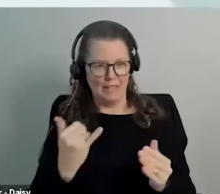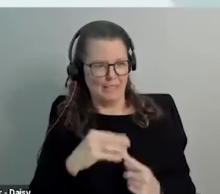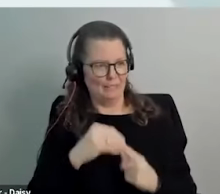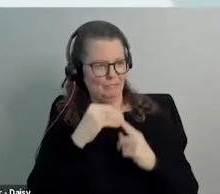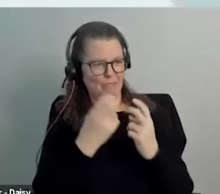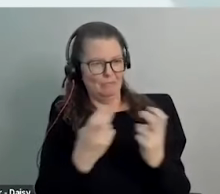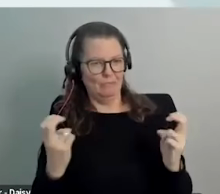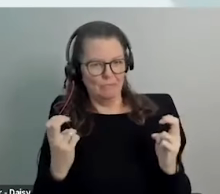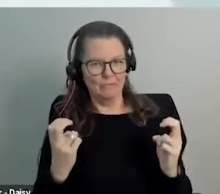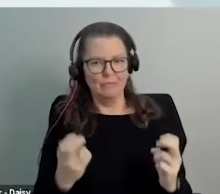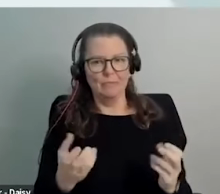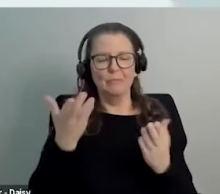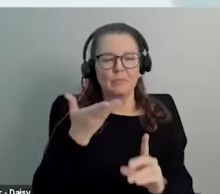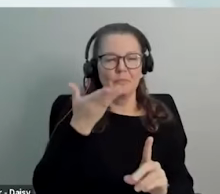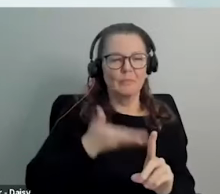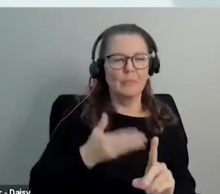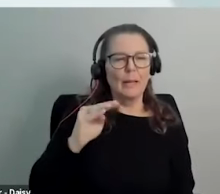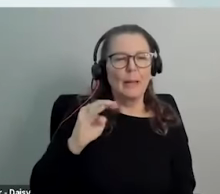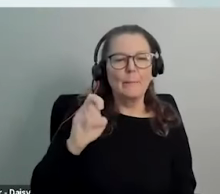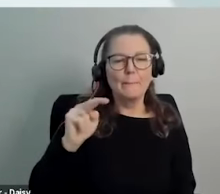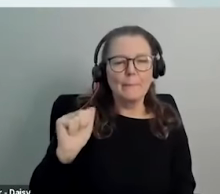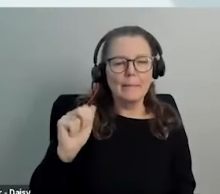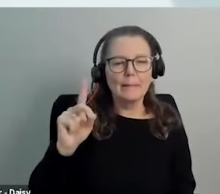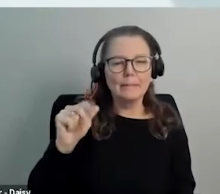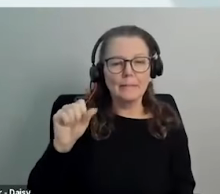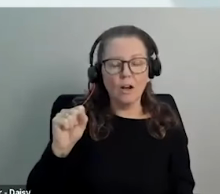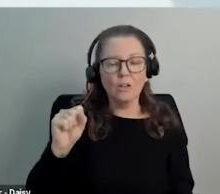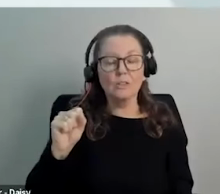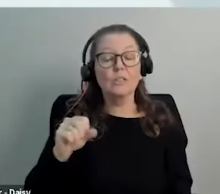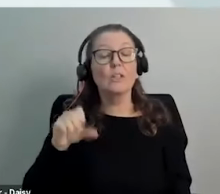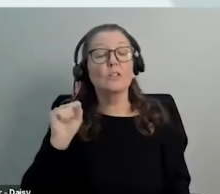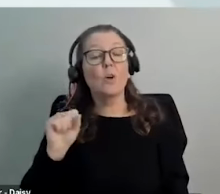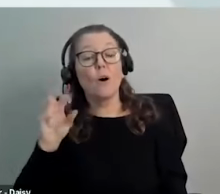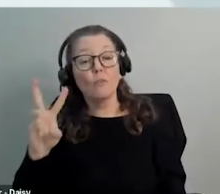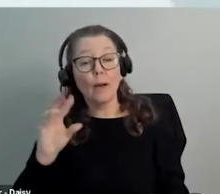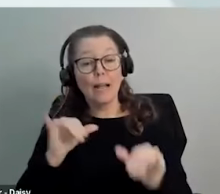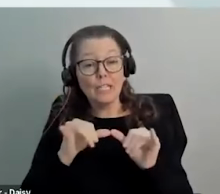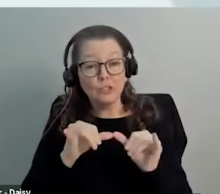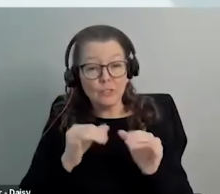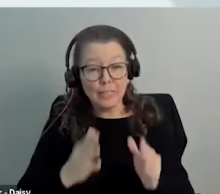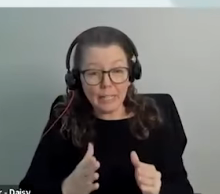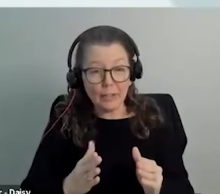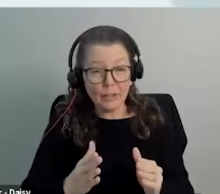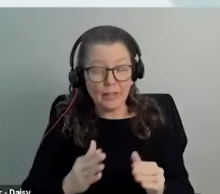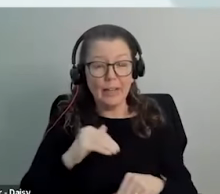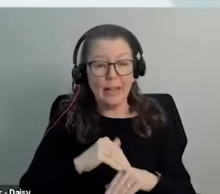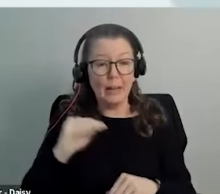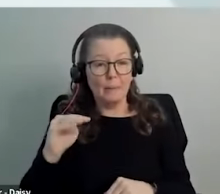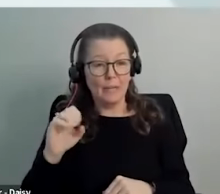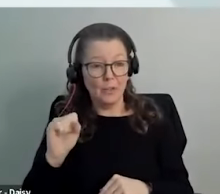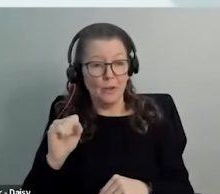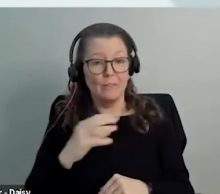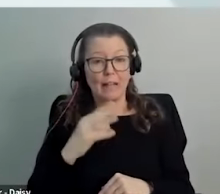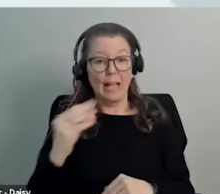Meena Das is a software engineer at Microsoft, and she's one of our Teach Access board of directors members.